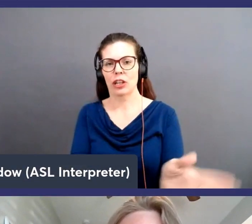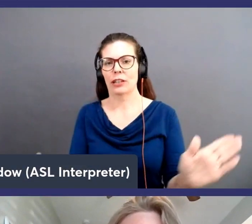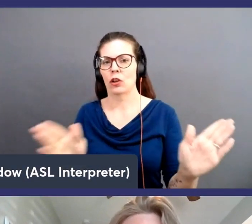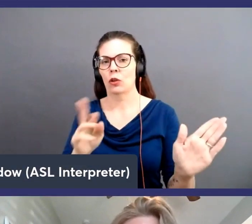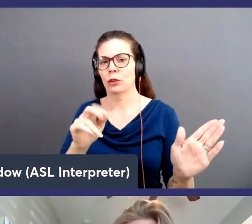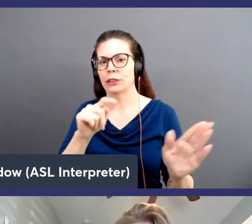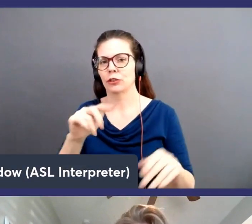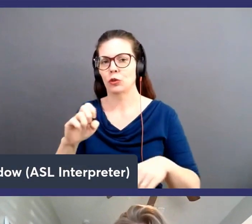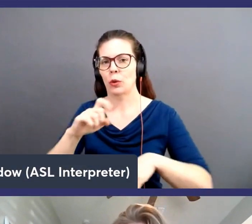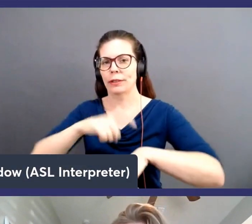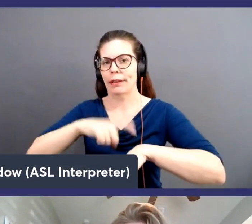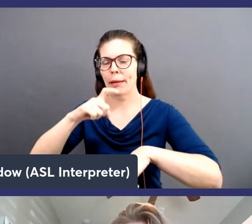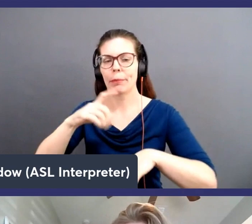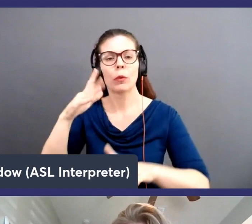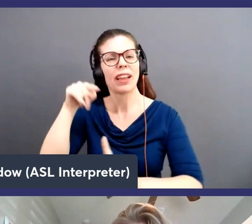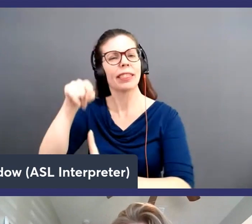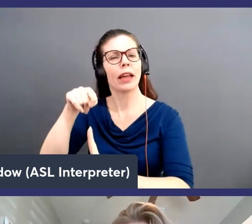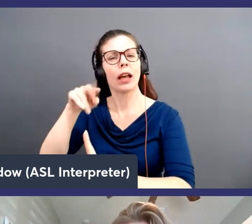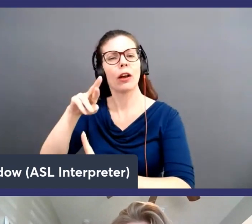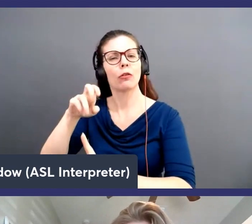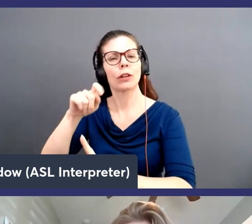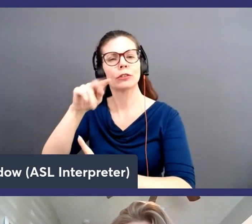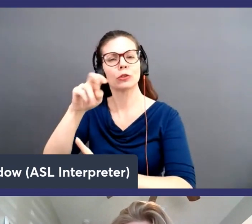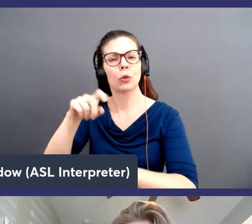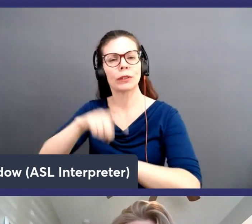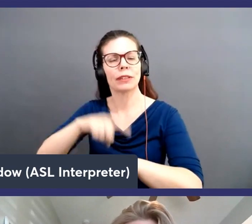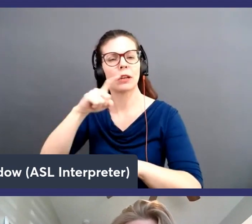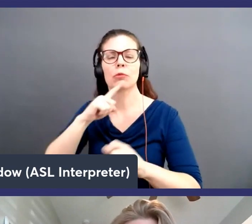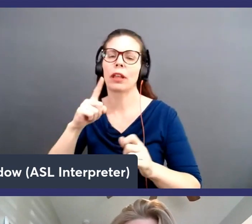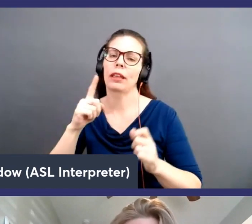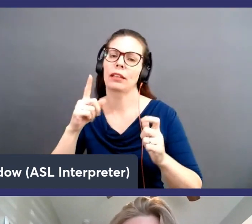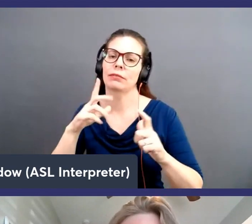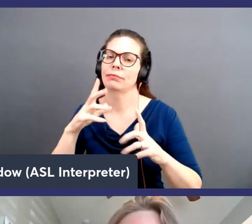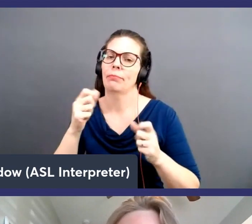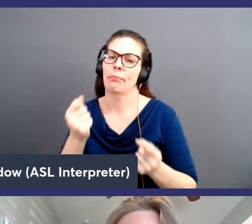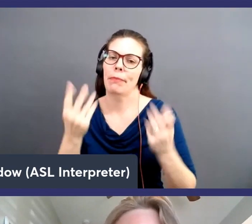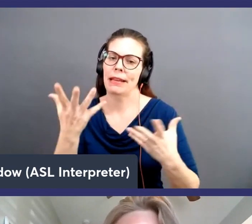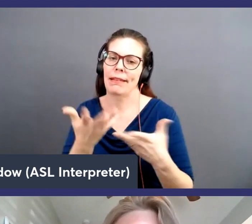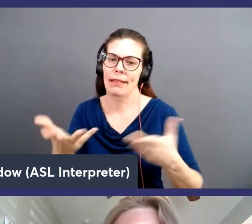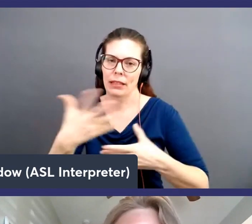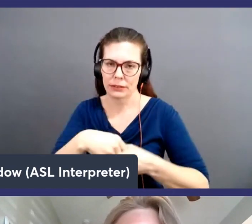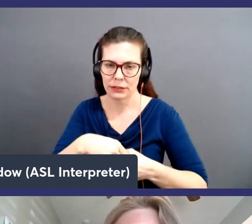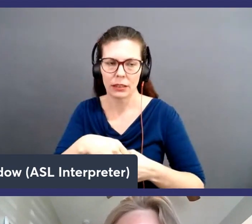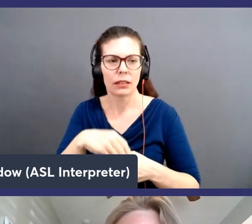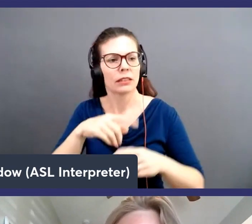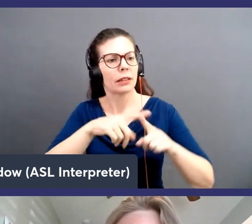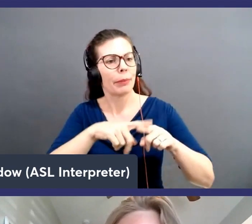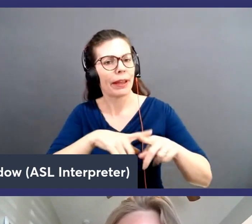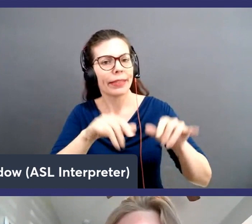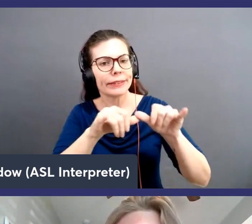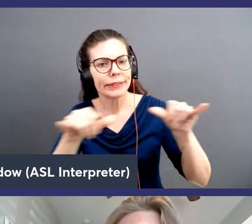So the restore time is a combination of many factors. It depends on the size of your S3 bucket.